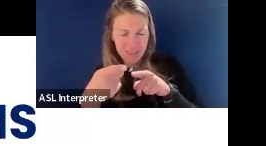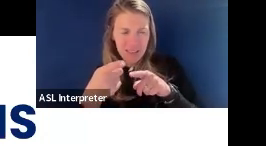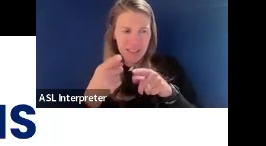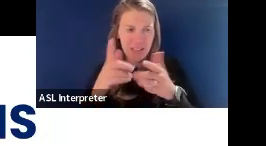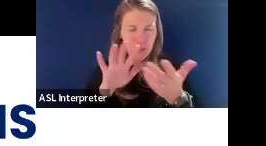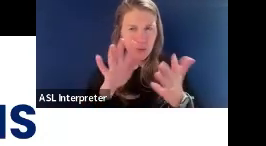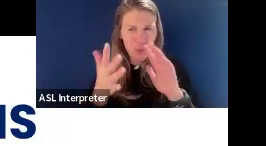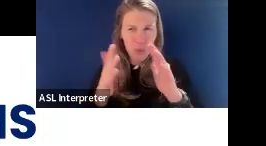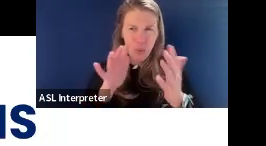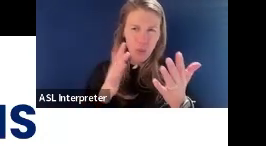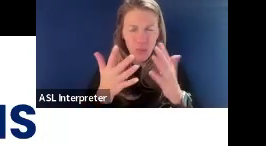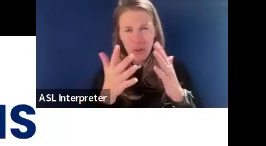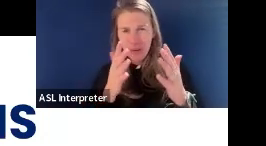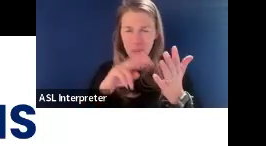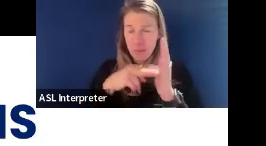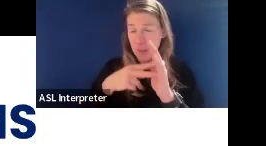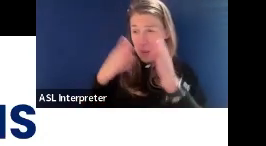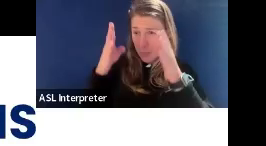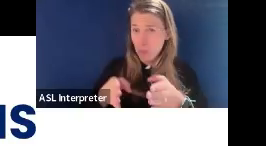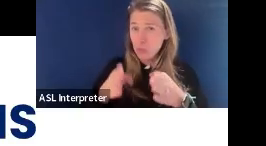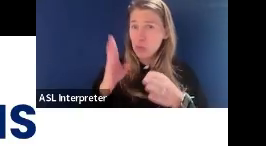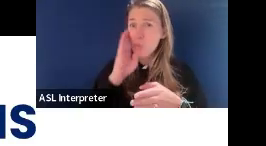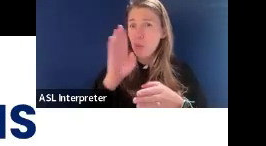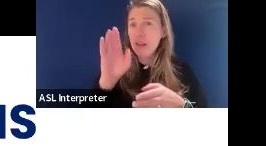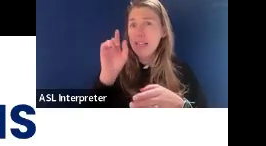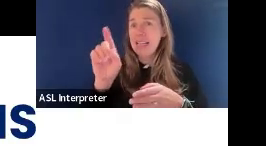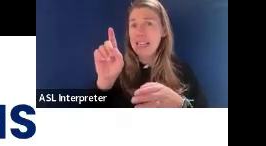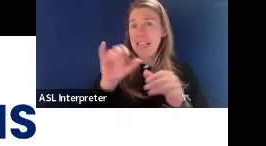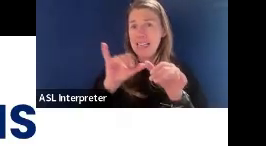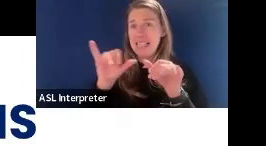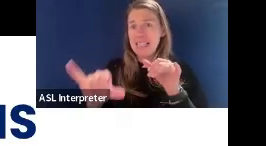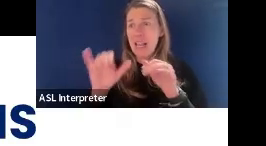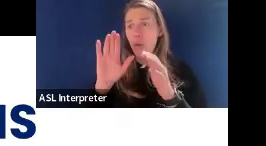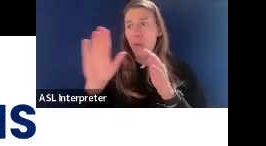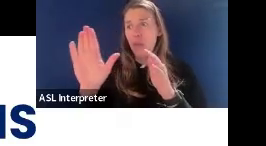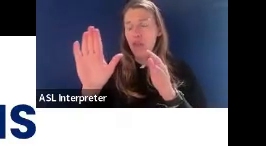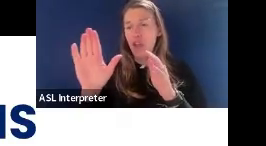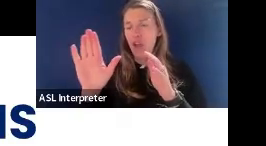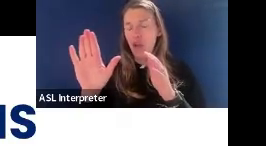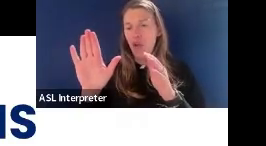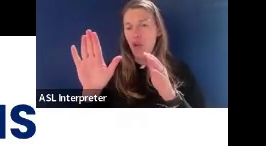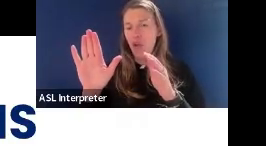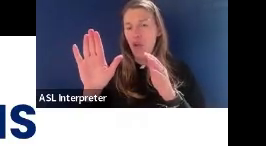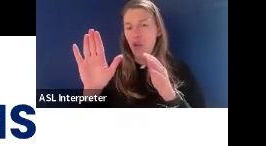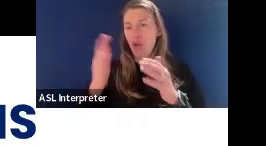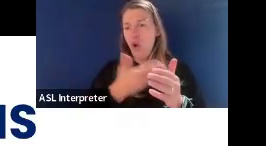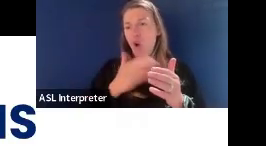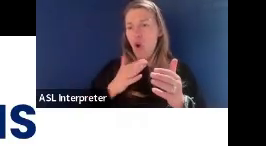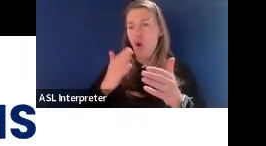And so individuals would want to stay with their stay with our service provider